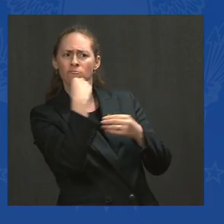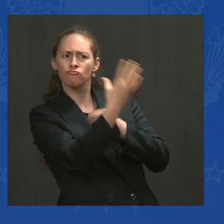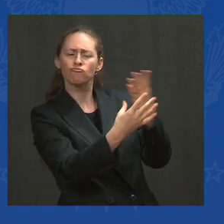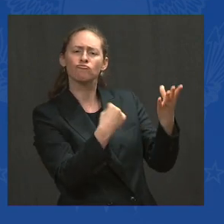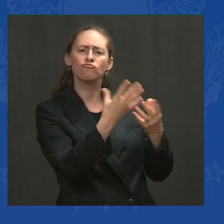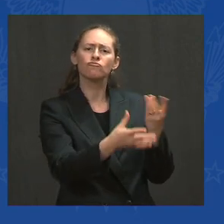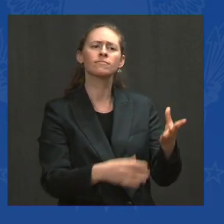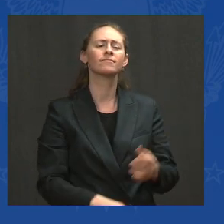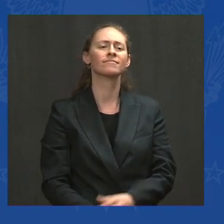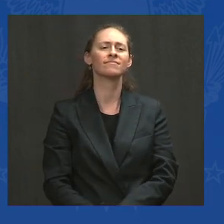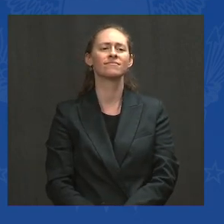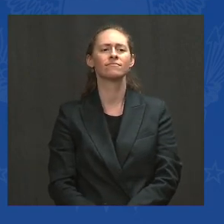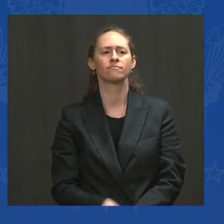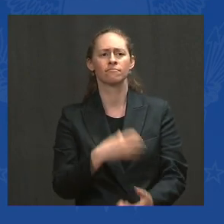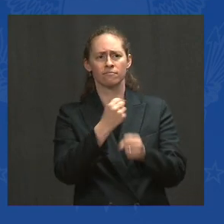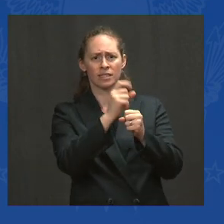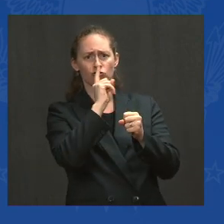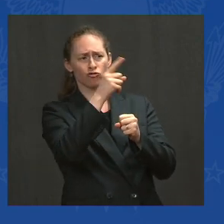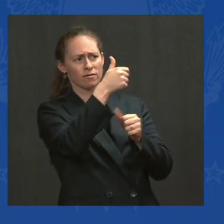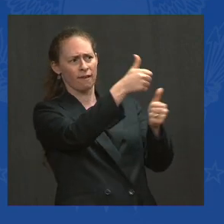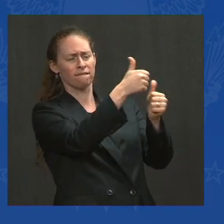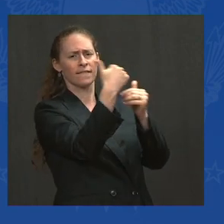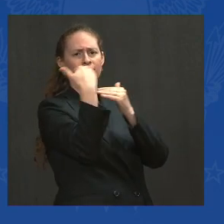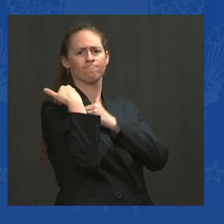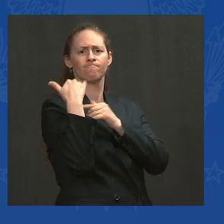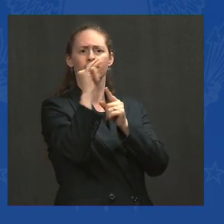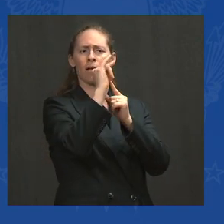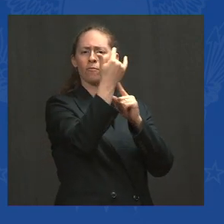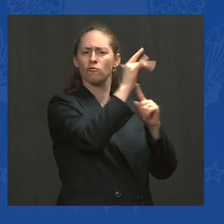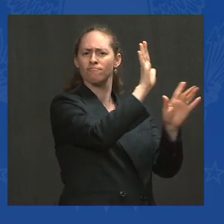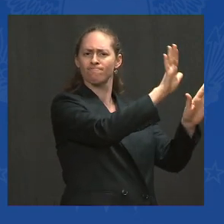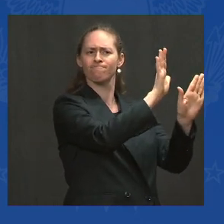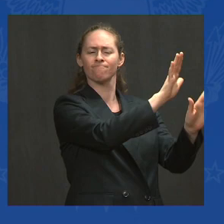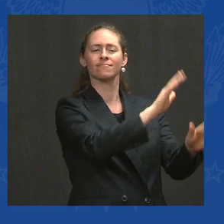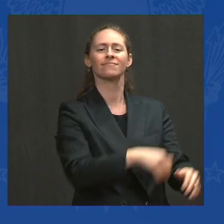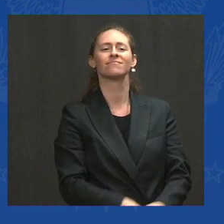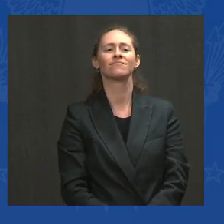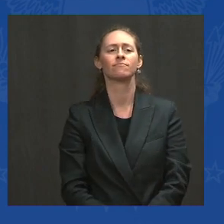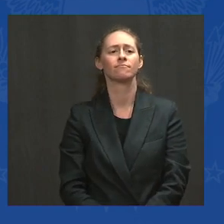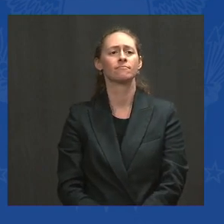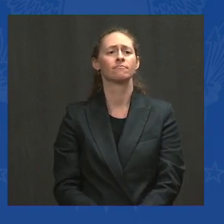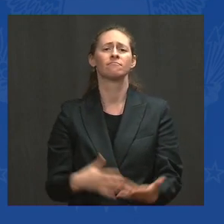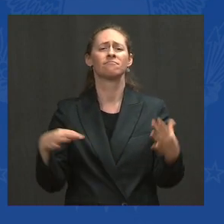But most critically, as I stressed in my meeting just two weeks ago with President Ghani and